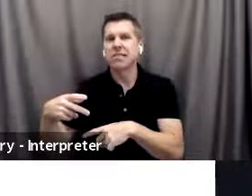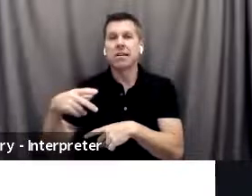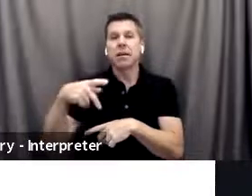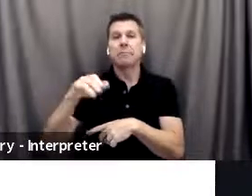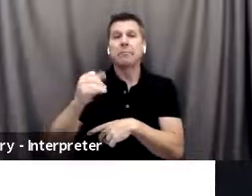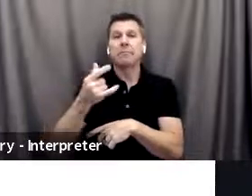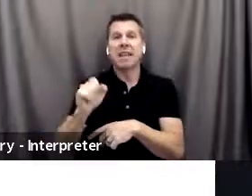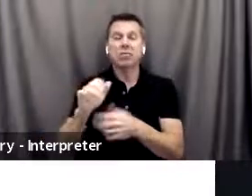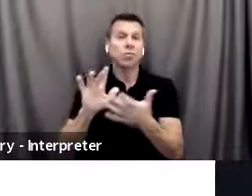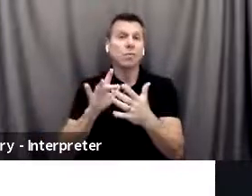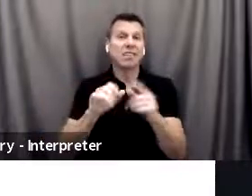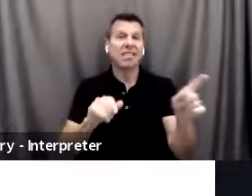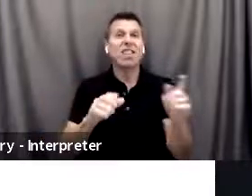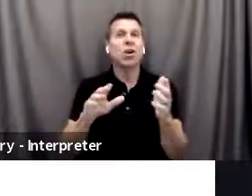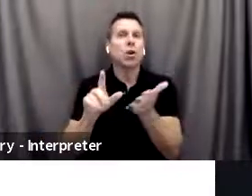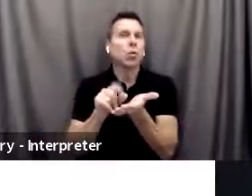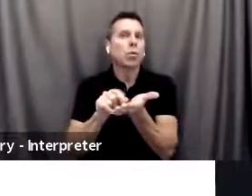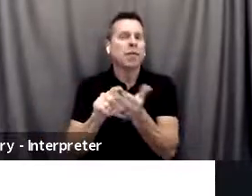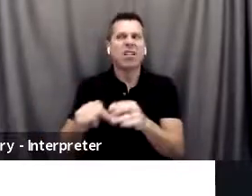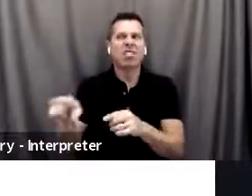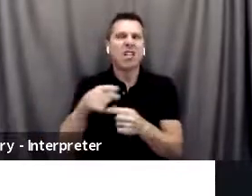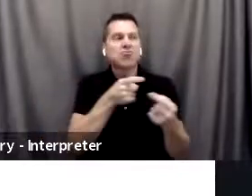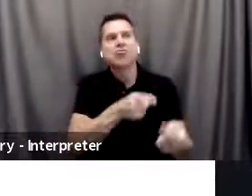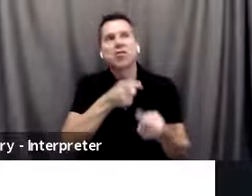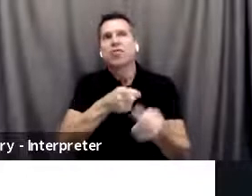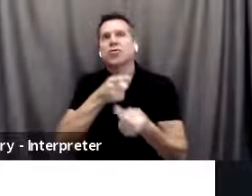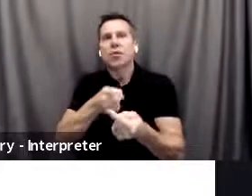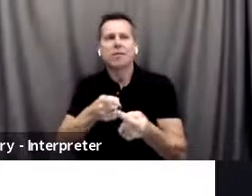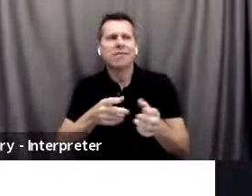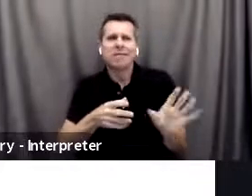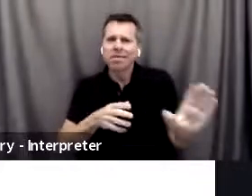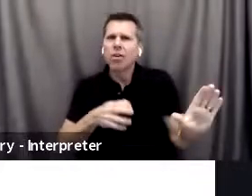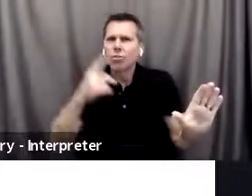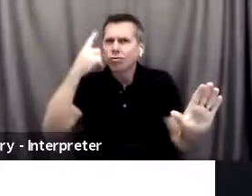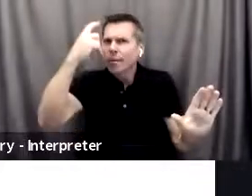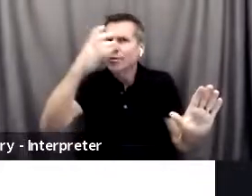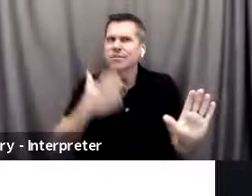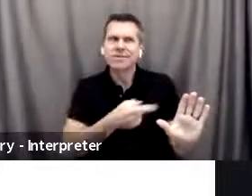highlight some of our students and some of the struggles that they go through being dreamers. So we were very fortunate to have